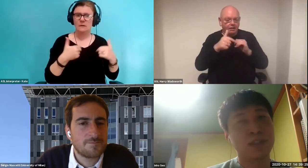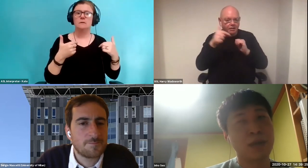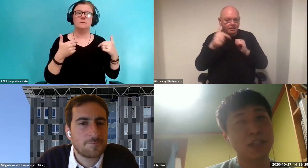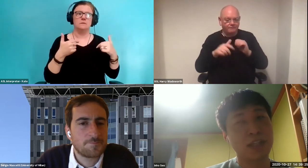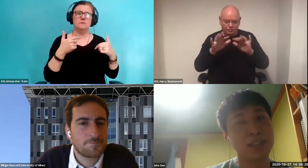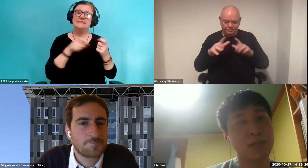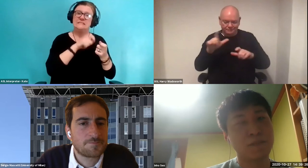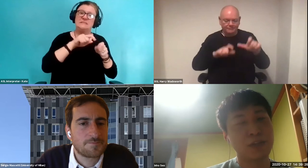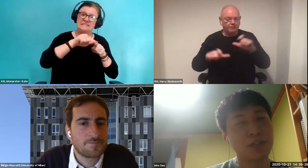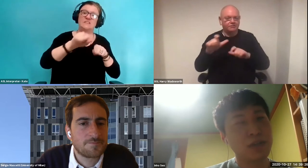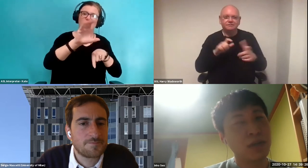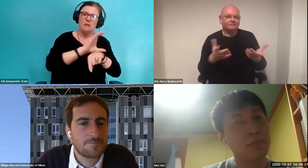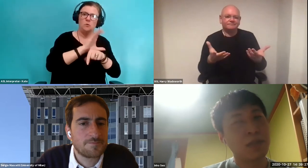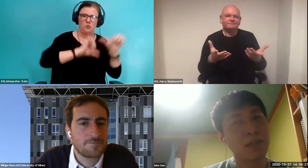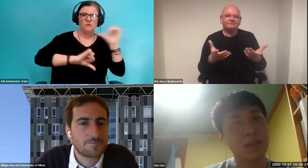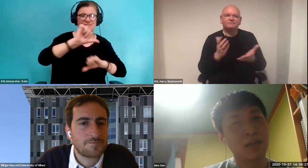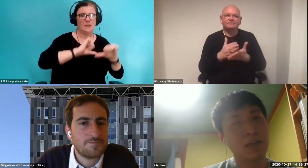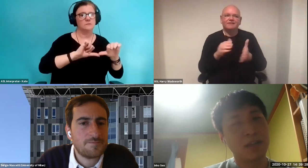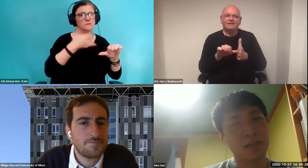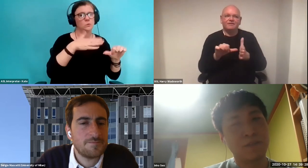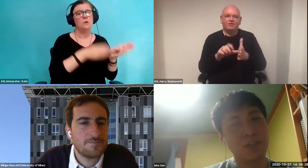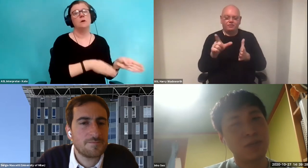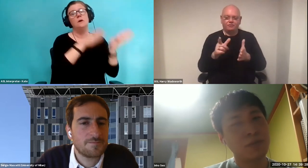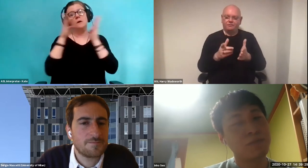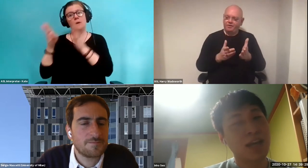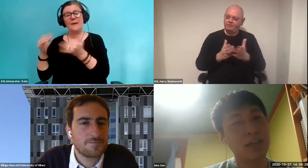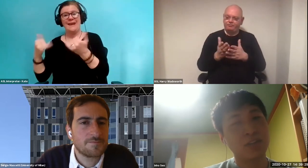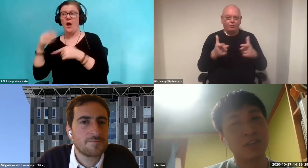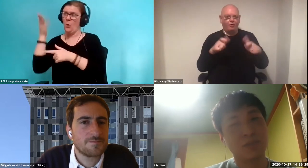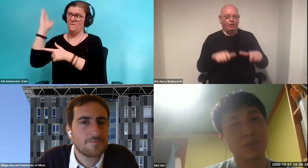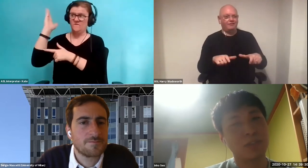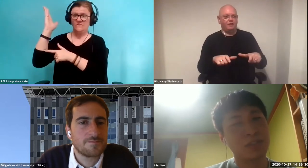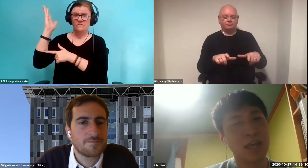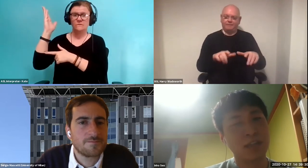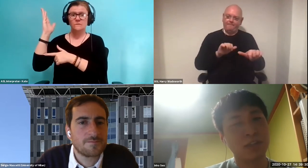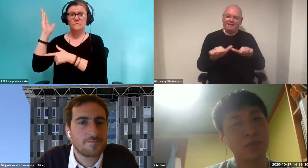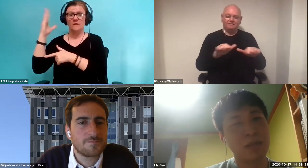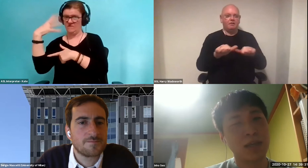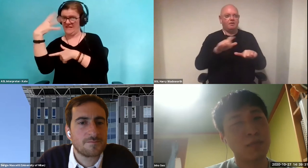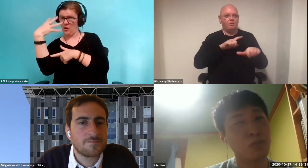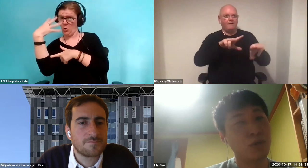especially specifically but in uh in the video I could do because I could reply it more